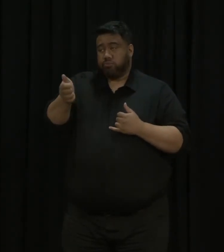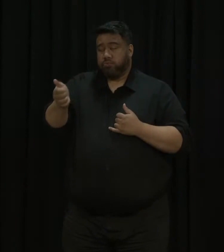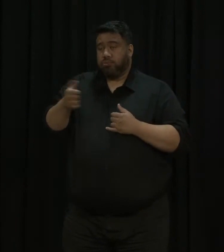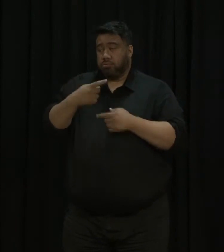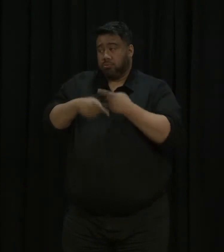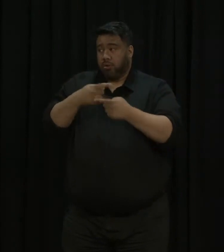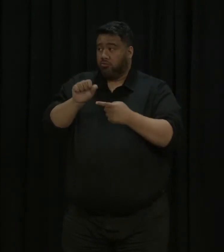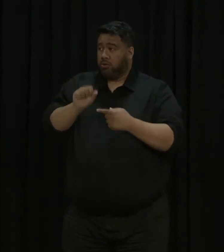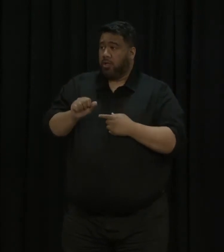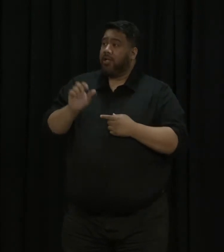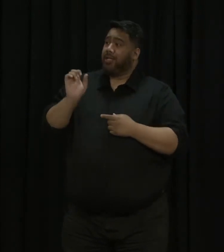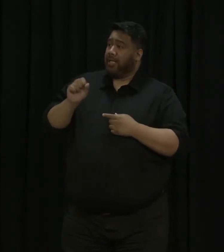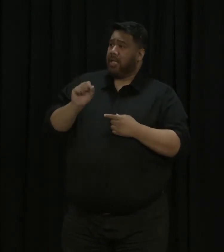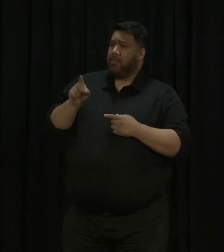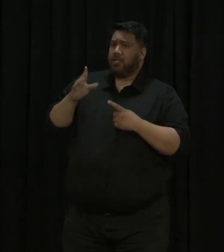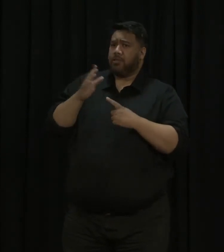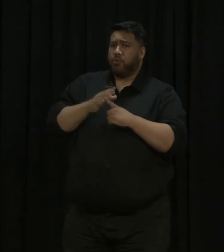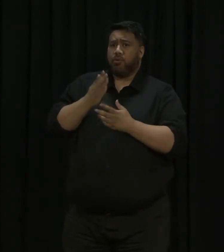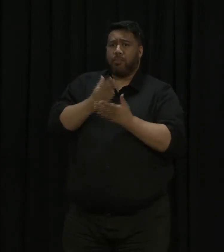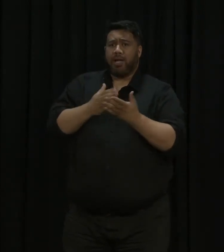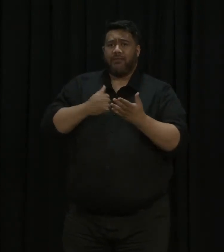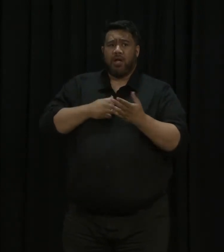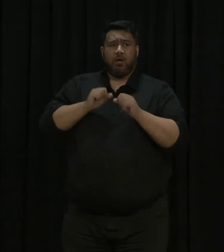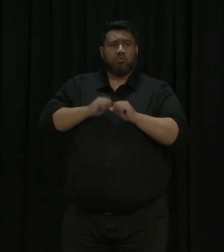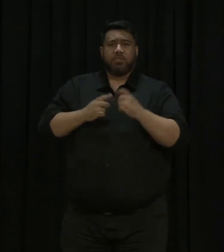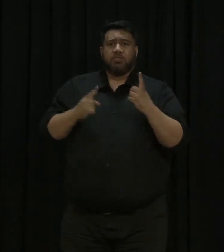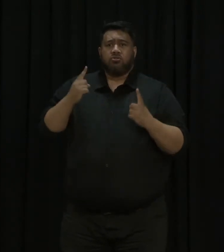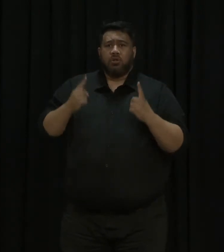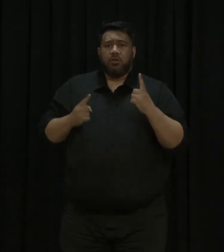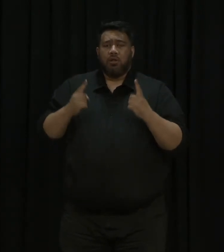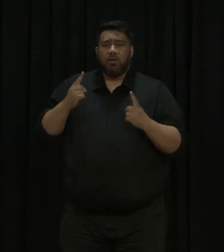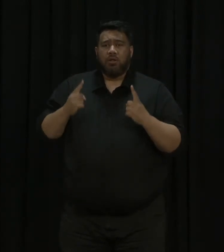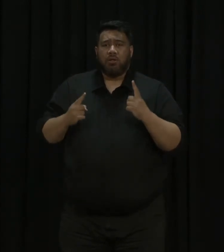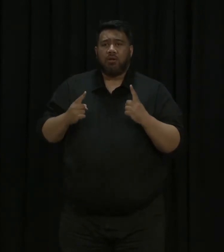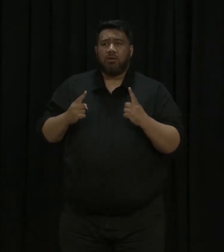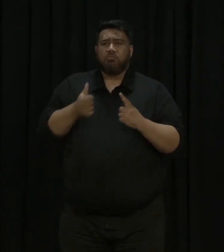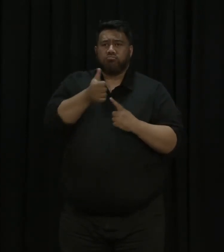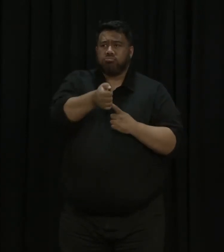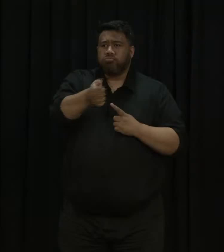So it was to be mandatory